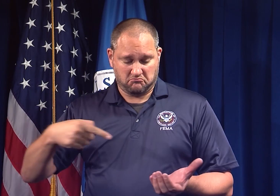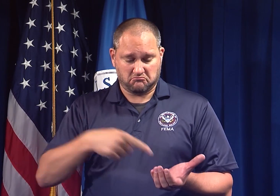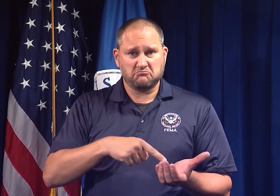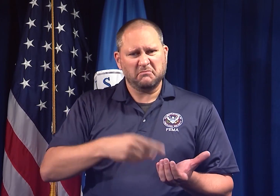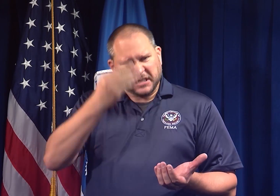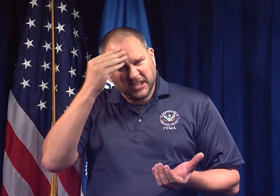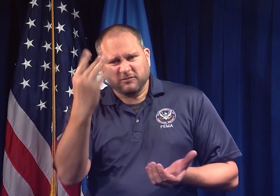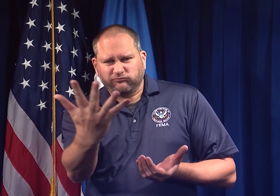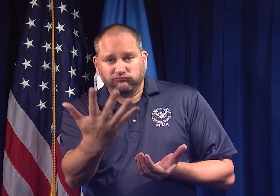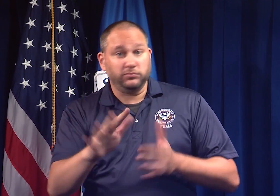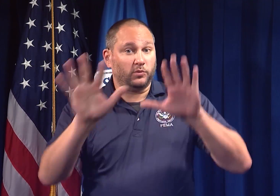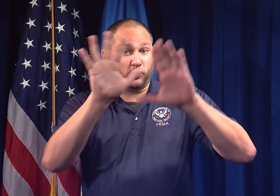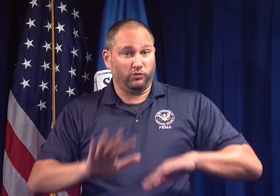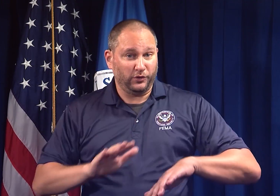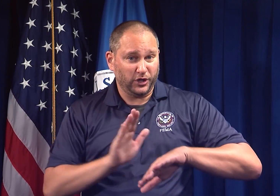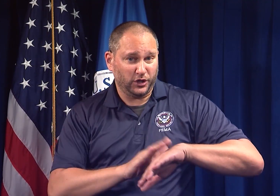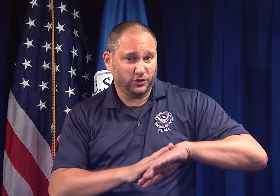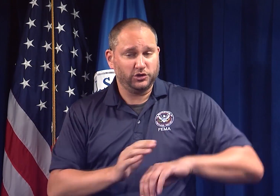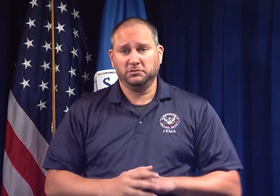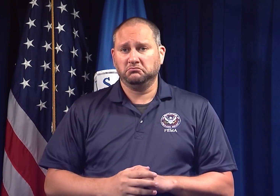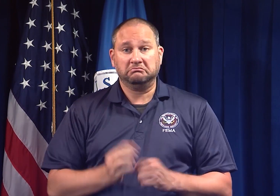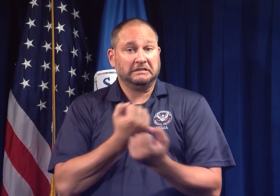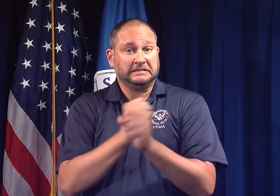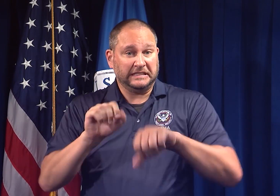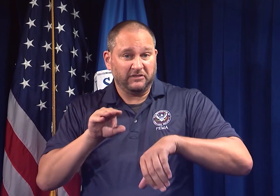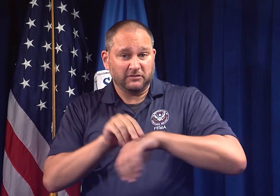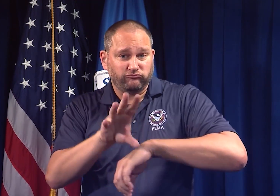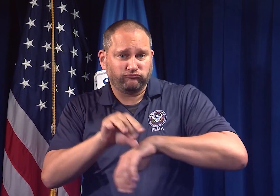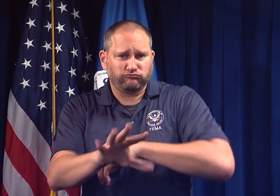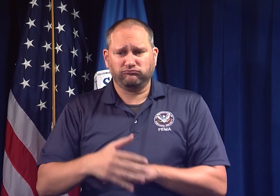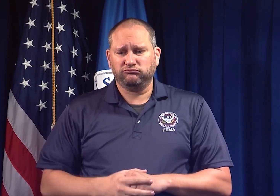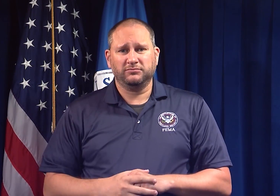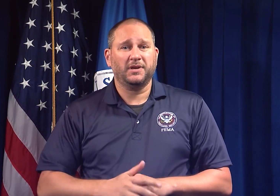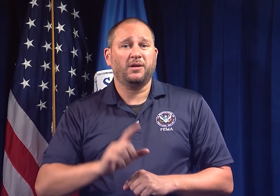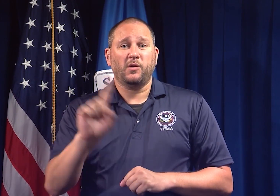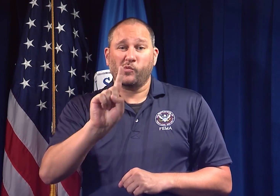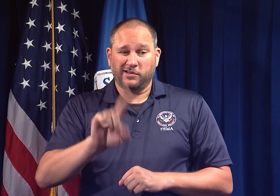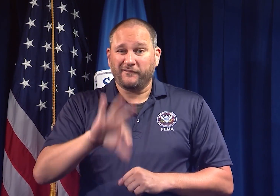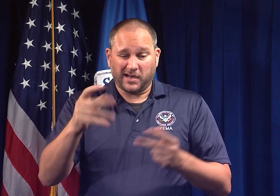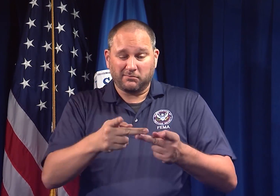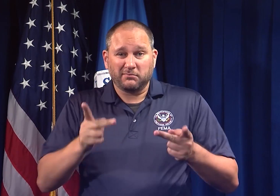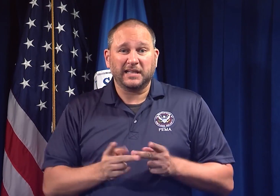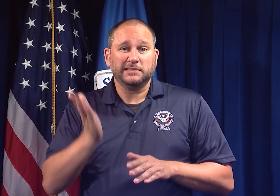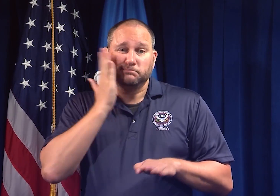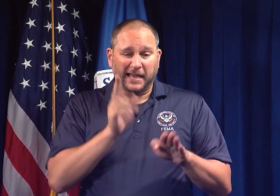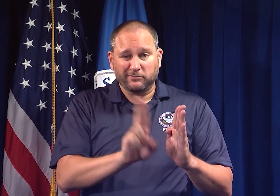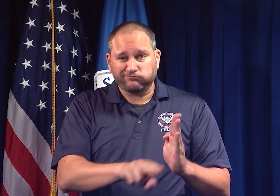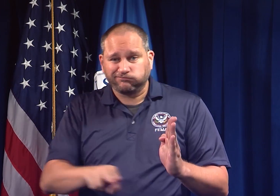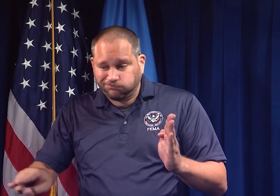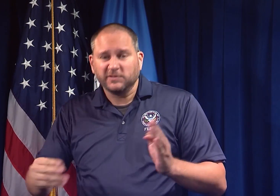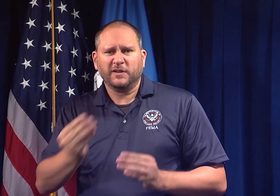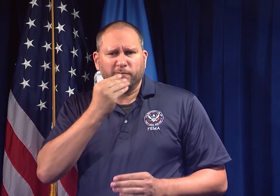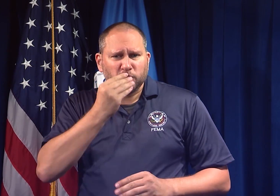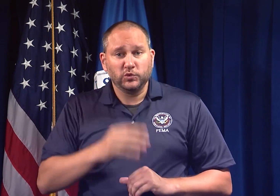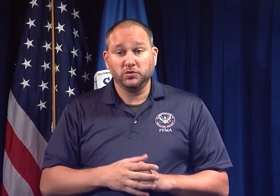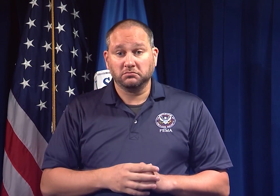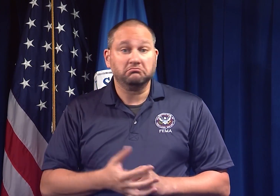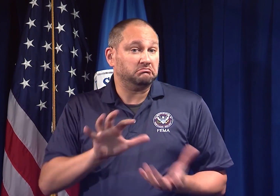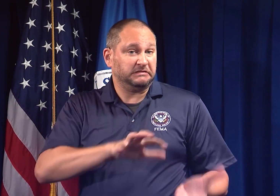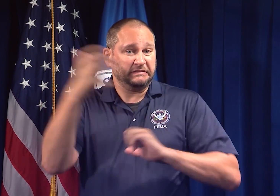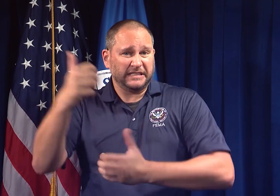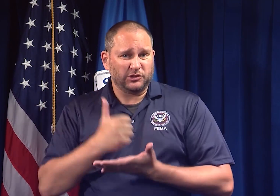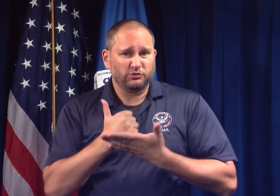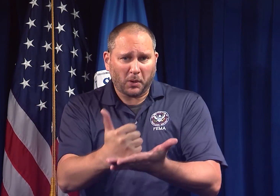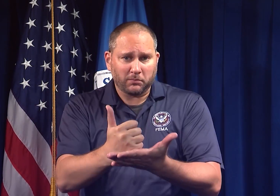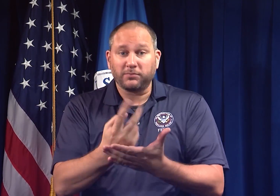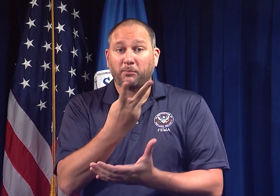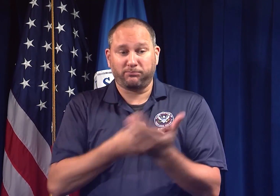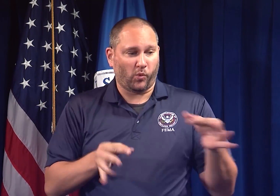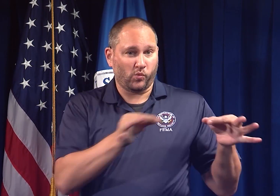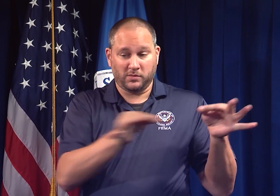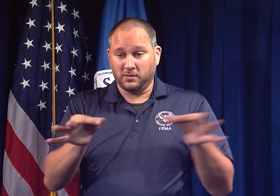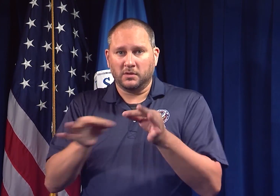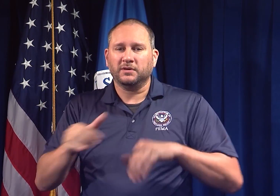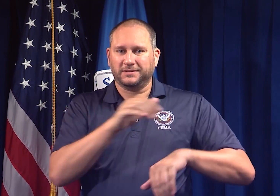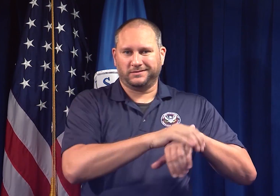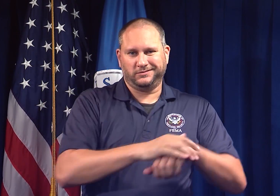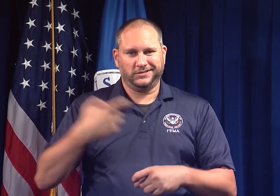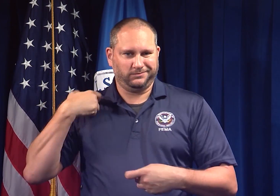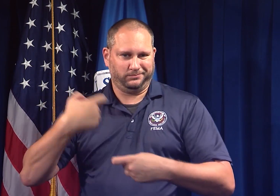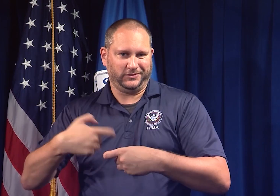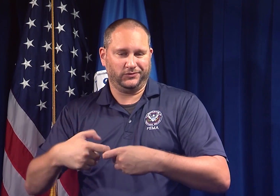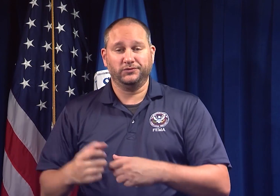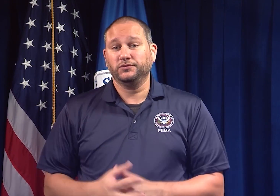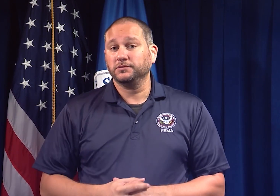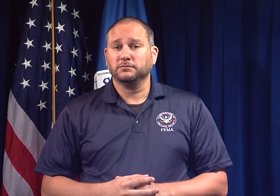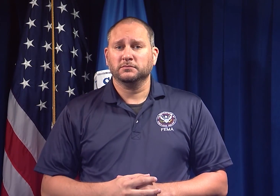for weather alerts, safety tips, shelter information, and disaster resources in English and Spanish.